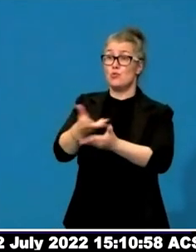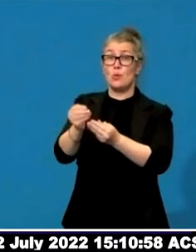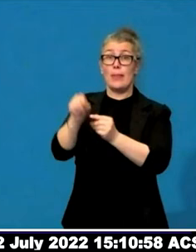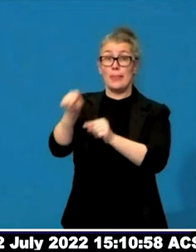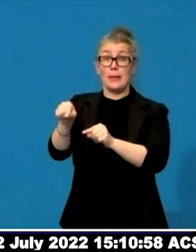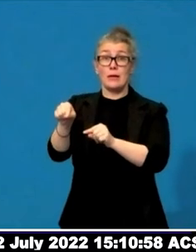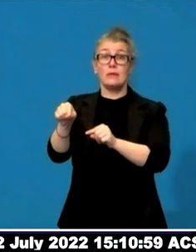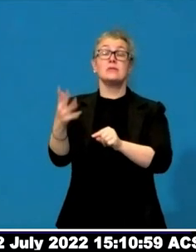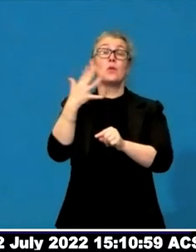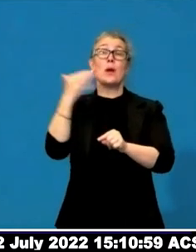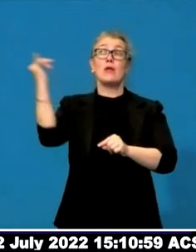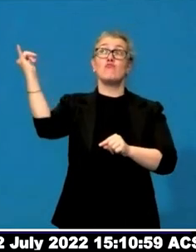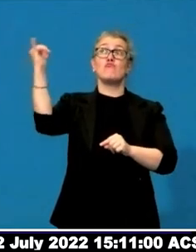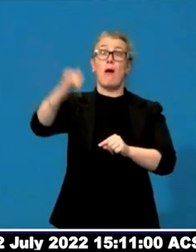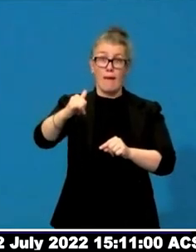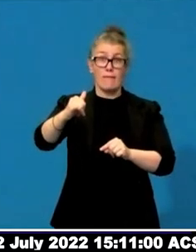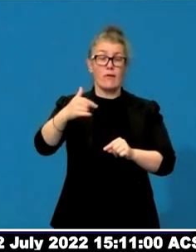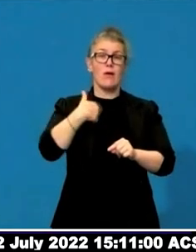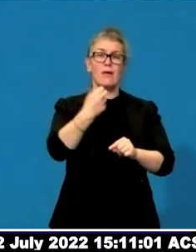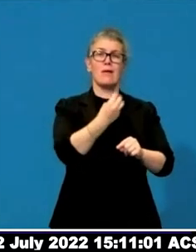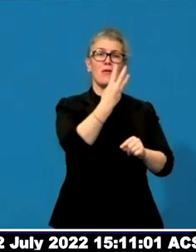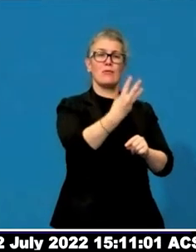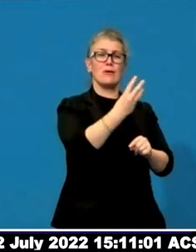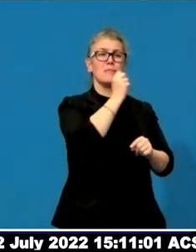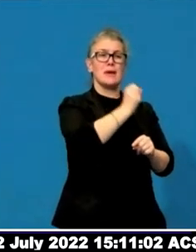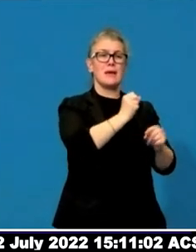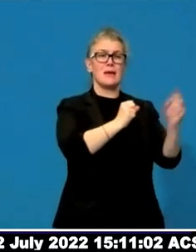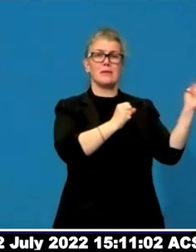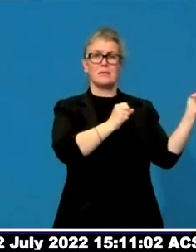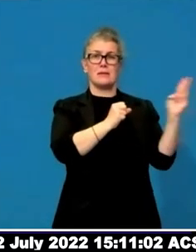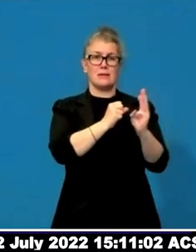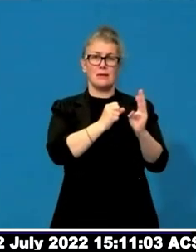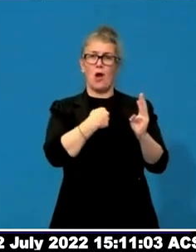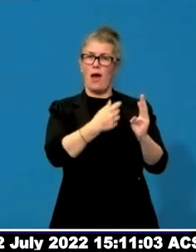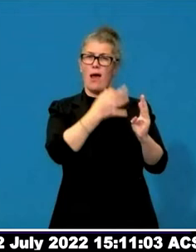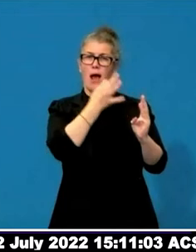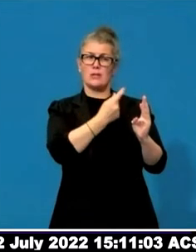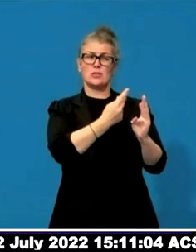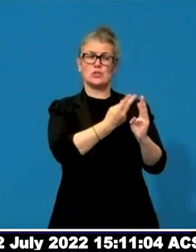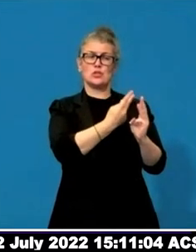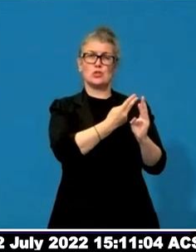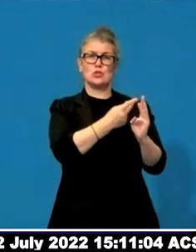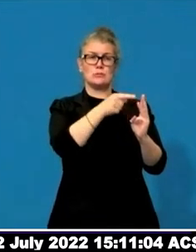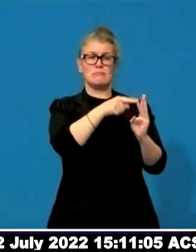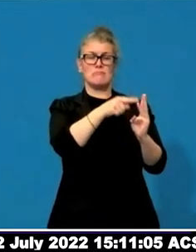because I had three gentlemen come down. I took two of the gentlemen aside and sent the other one off with a support worker.